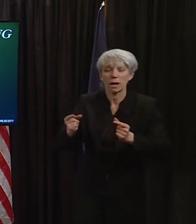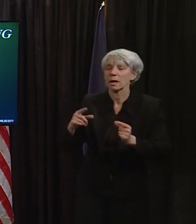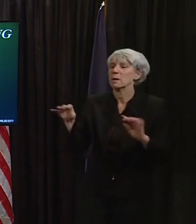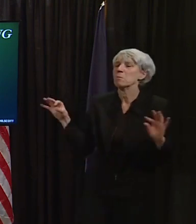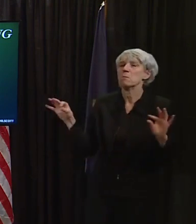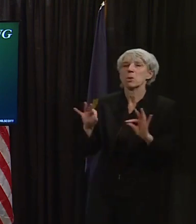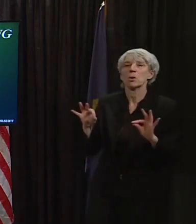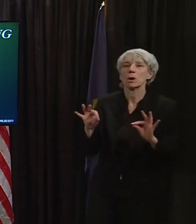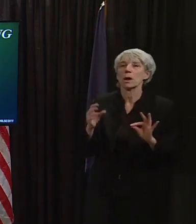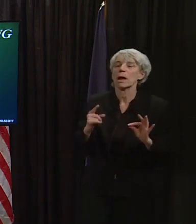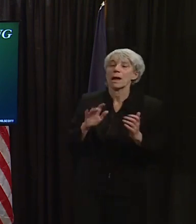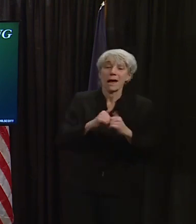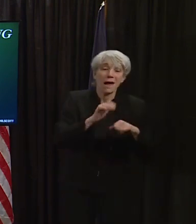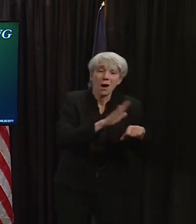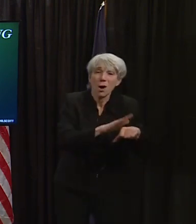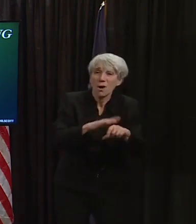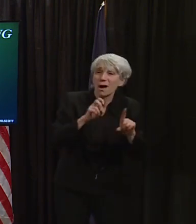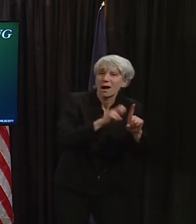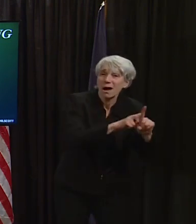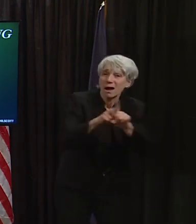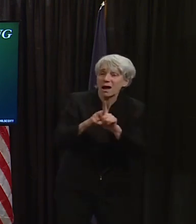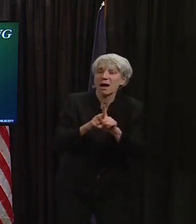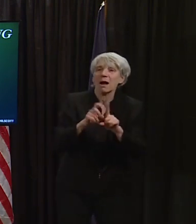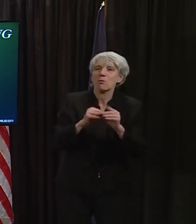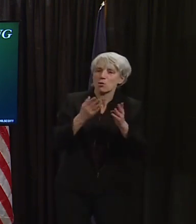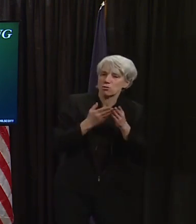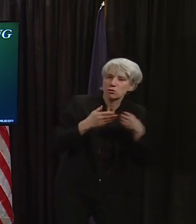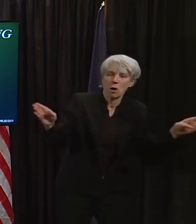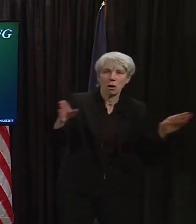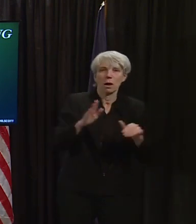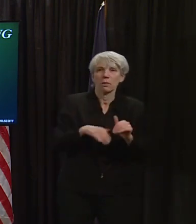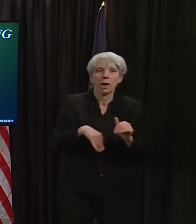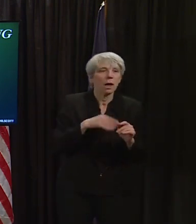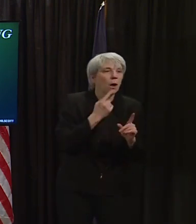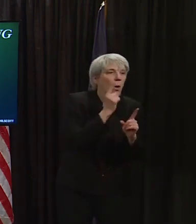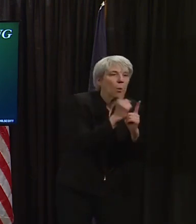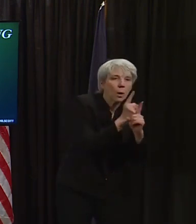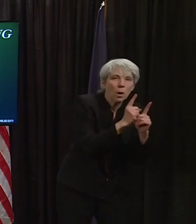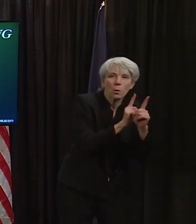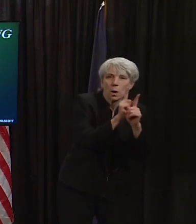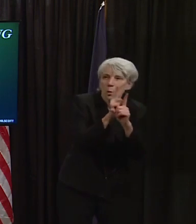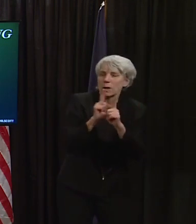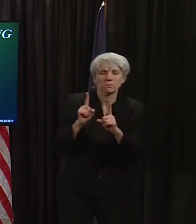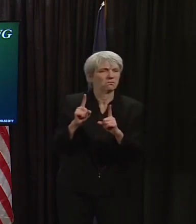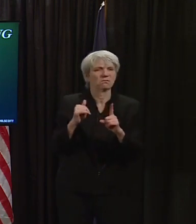to respond and we're using rapid tests so we can move more quickly to isolate